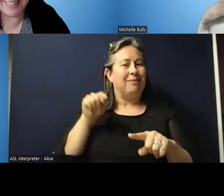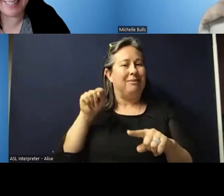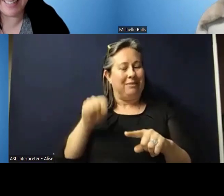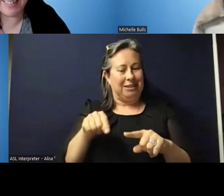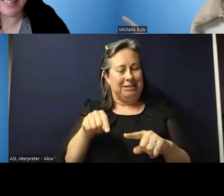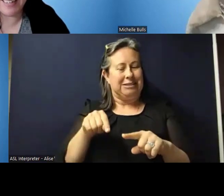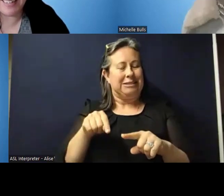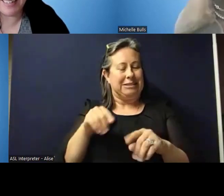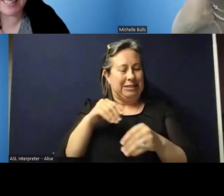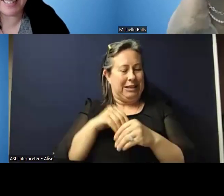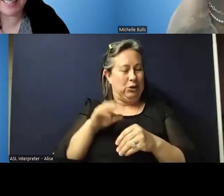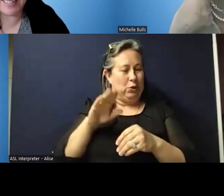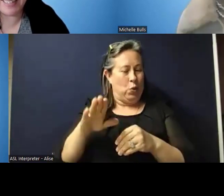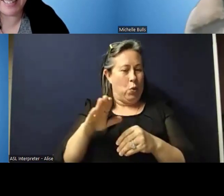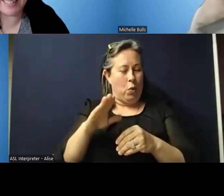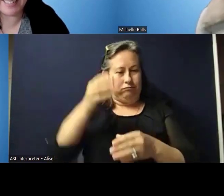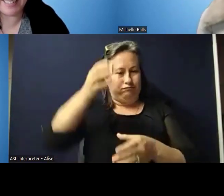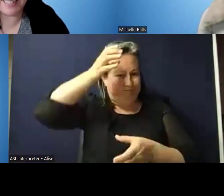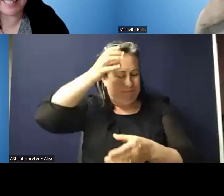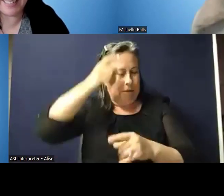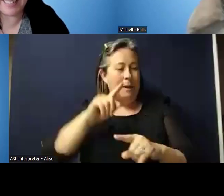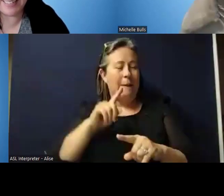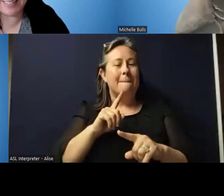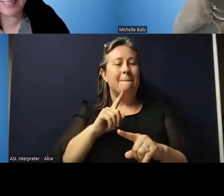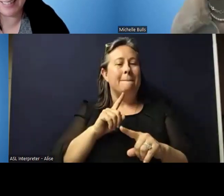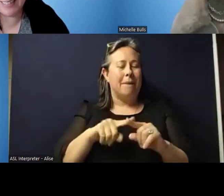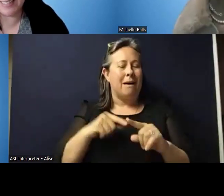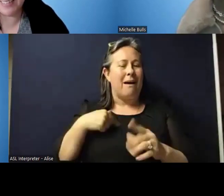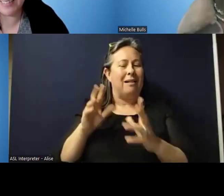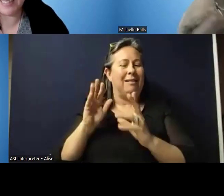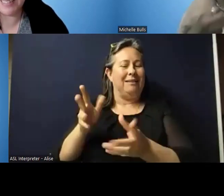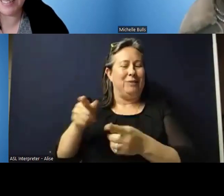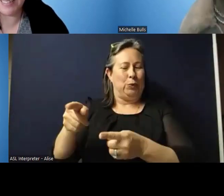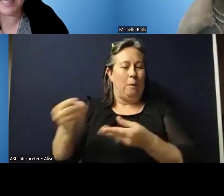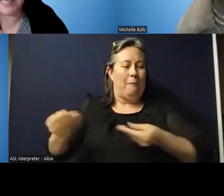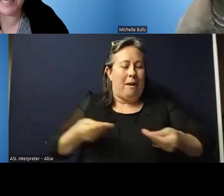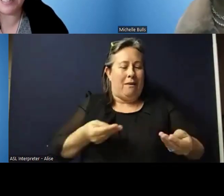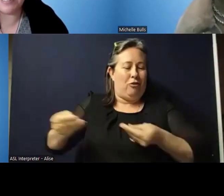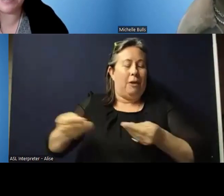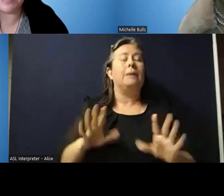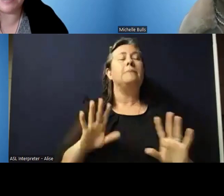But I'll leave you with moderator status at this point. They need to register in both.